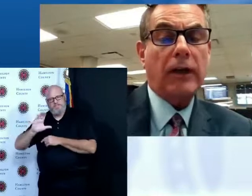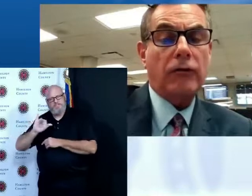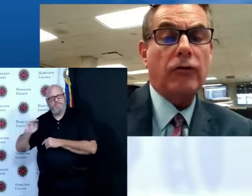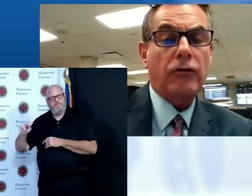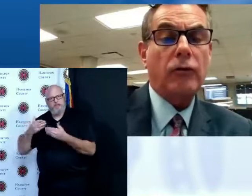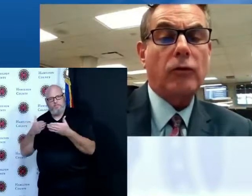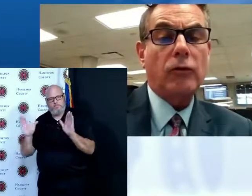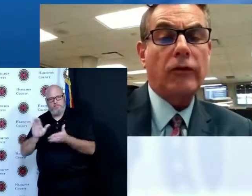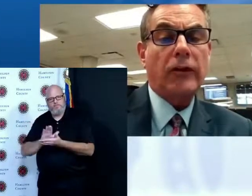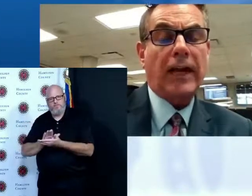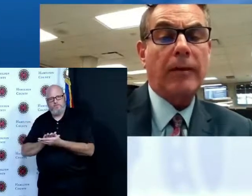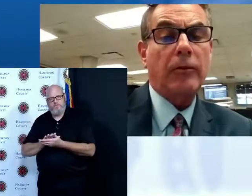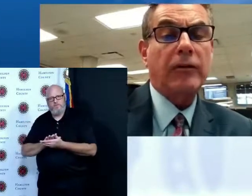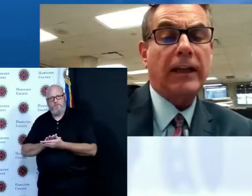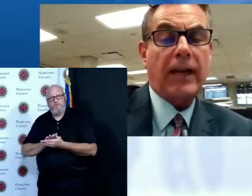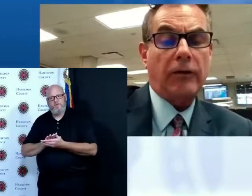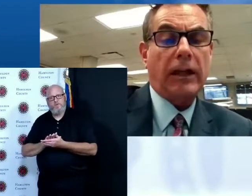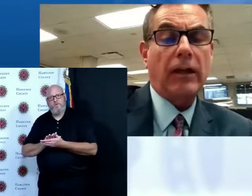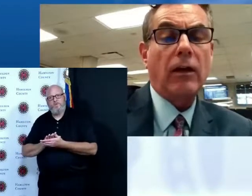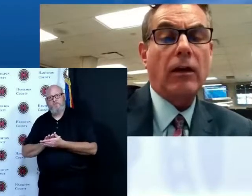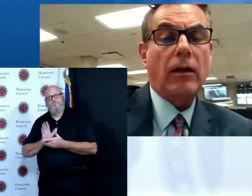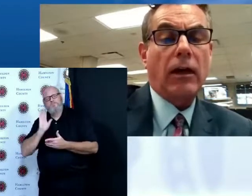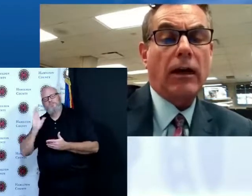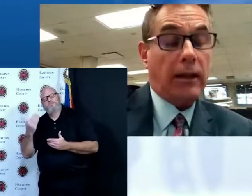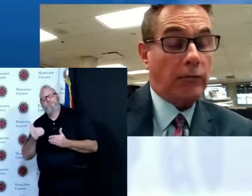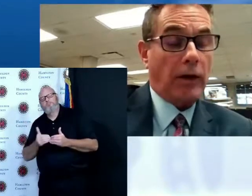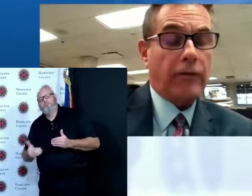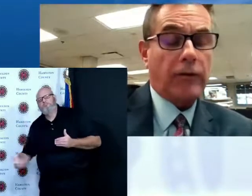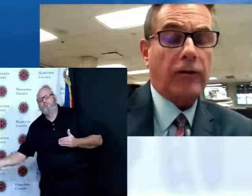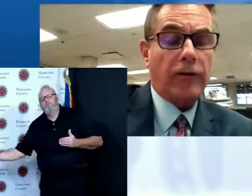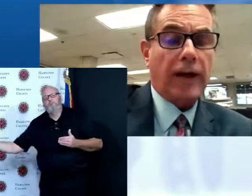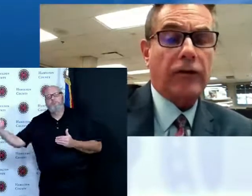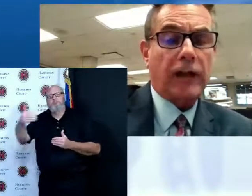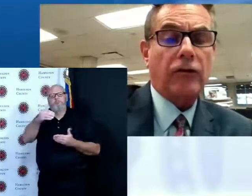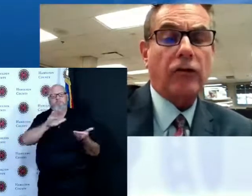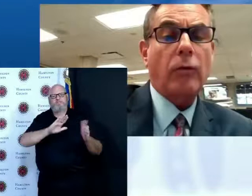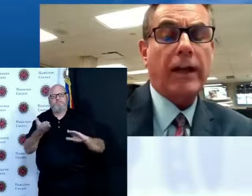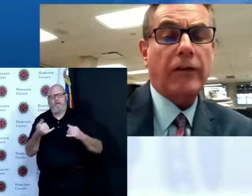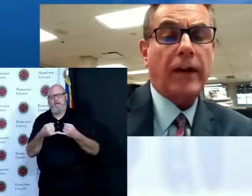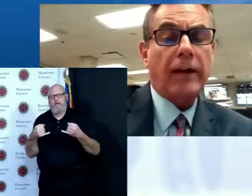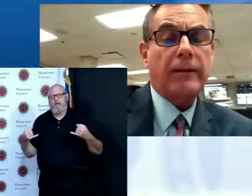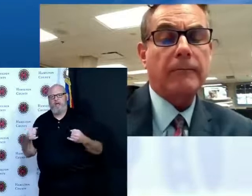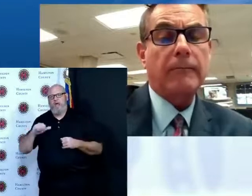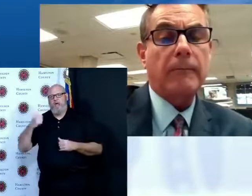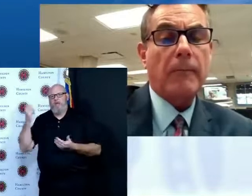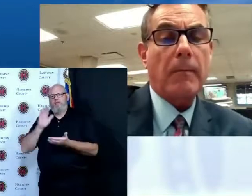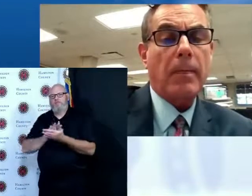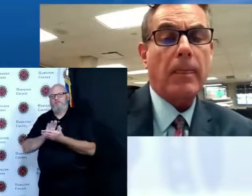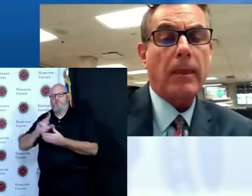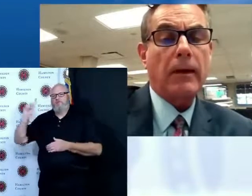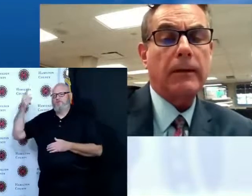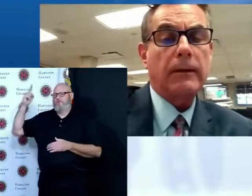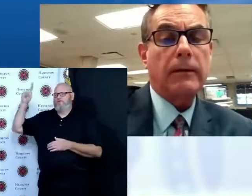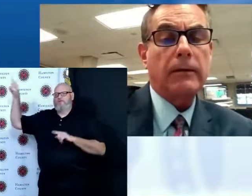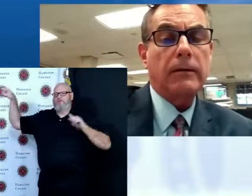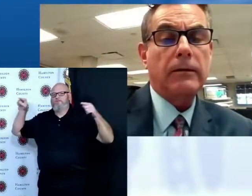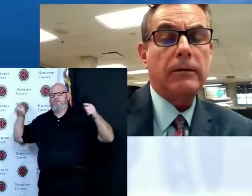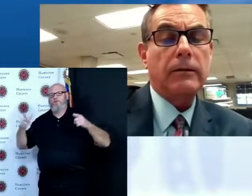other schools in Hamilton County in reference to vaccinations why is that again this is a